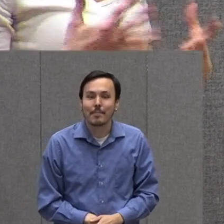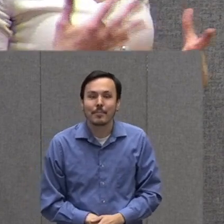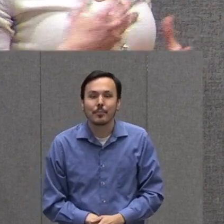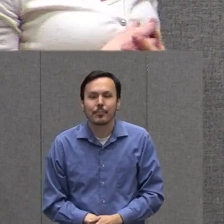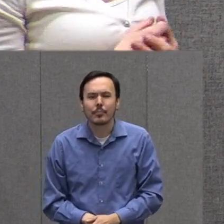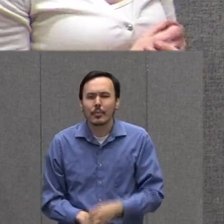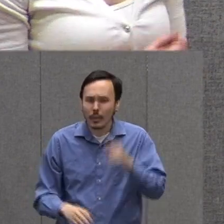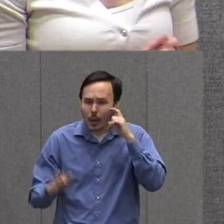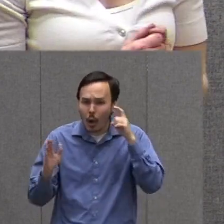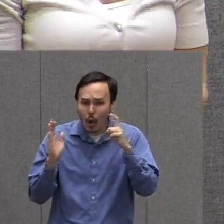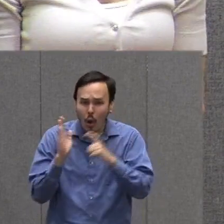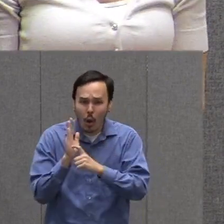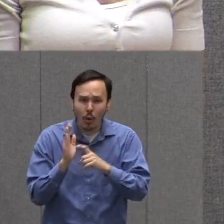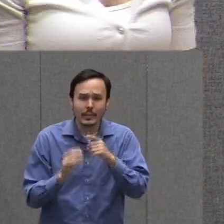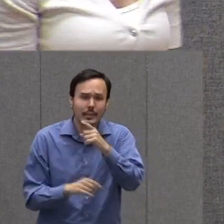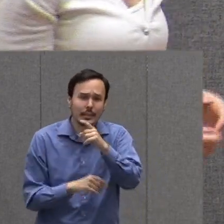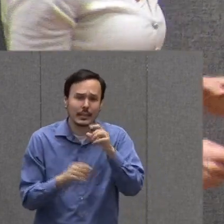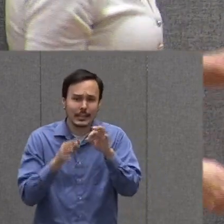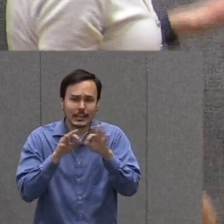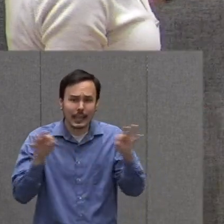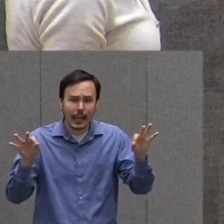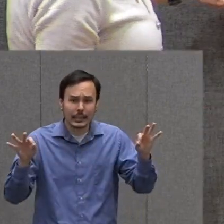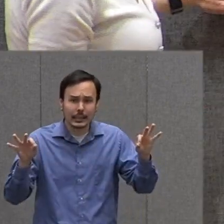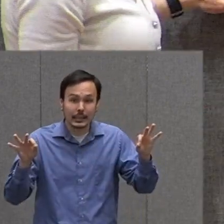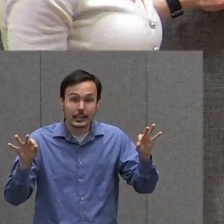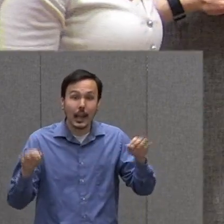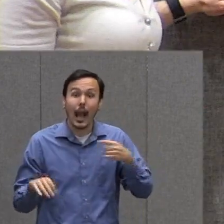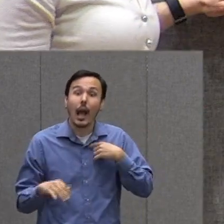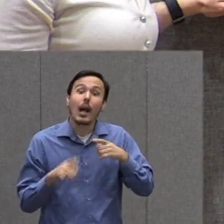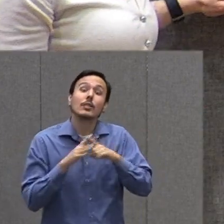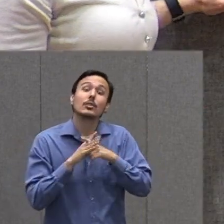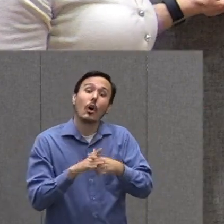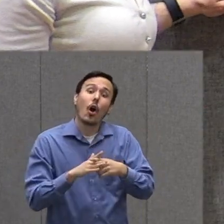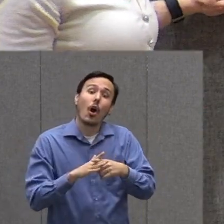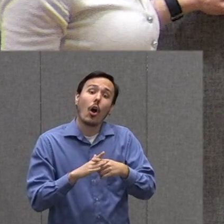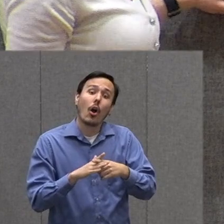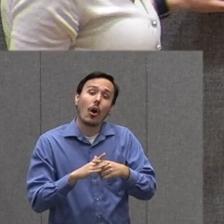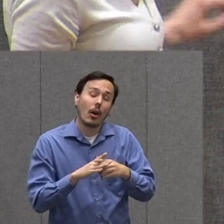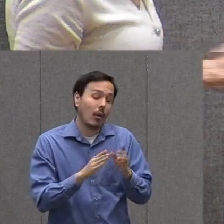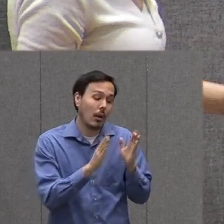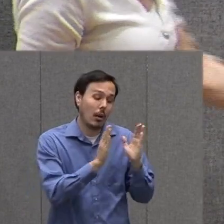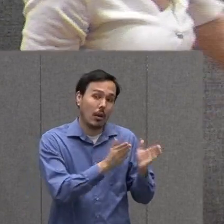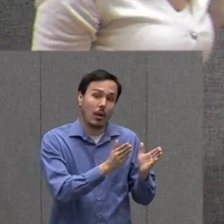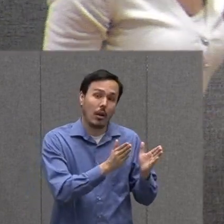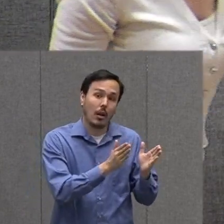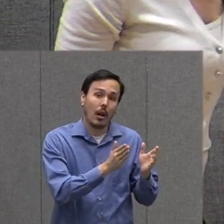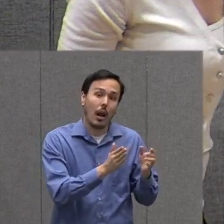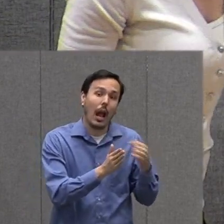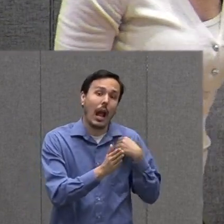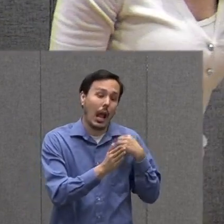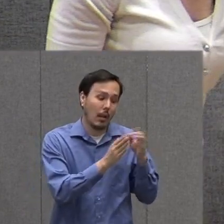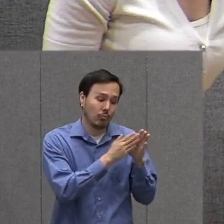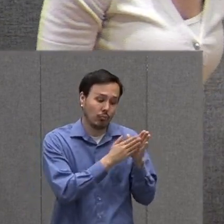Notice that with this sentence, I started at the beginning of my line, I went all the way to the end,